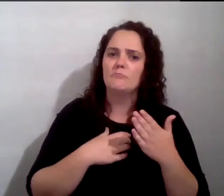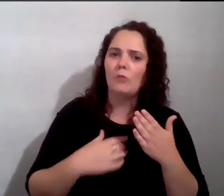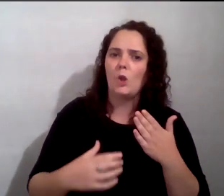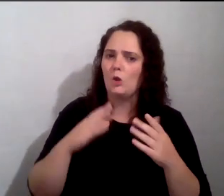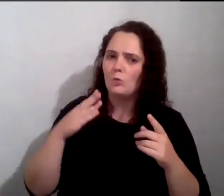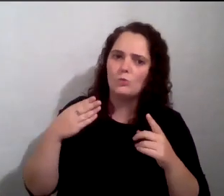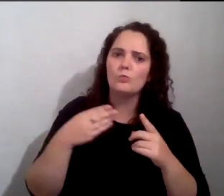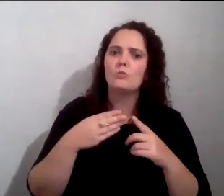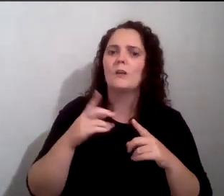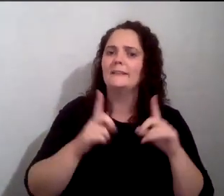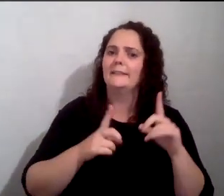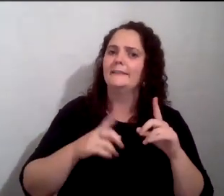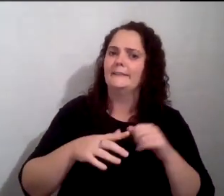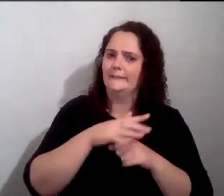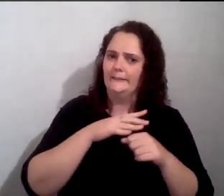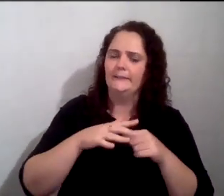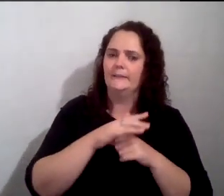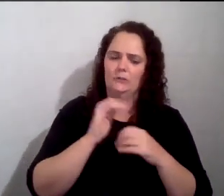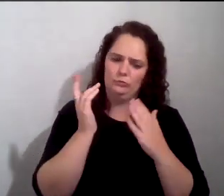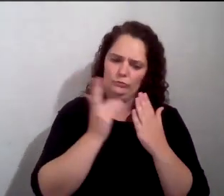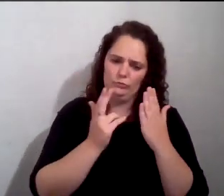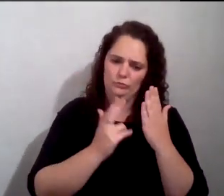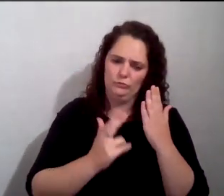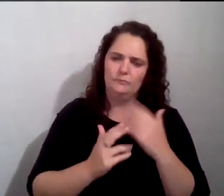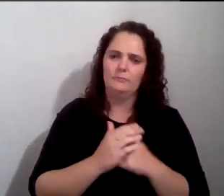and from this time onwards their work becomes